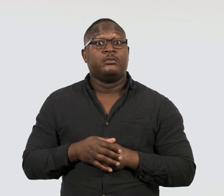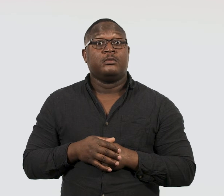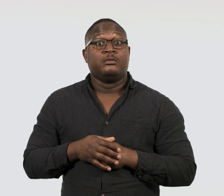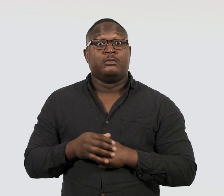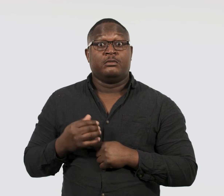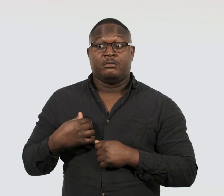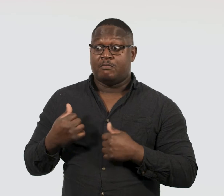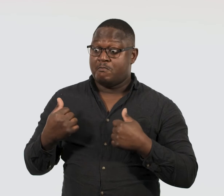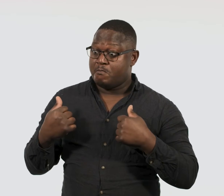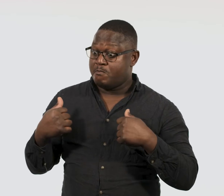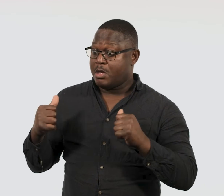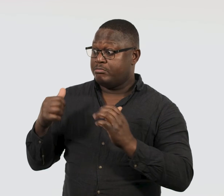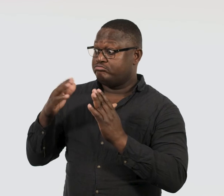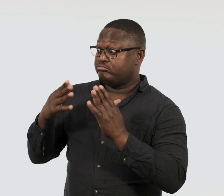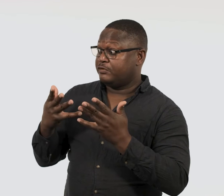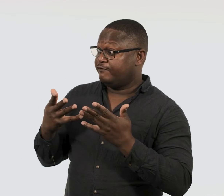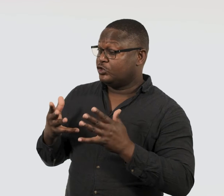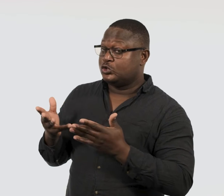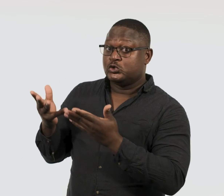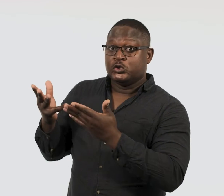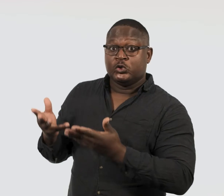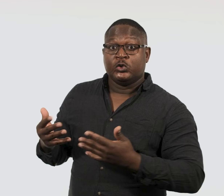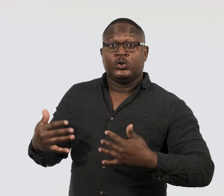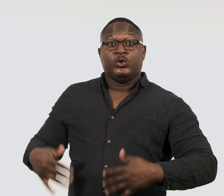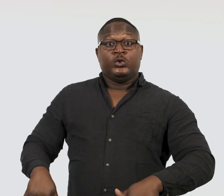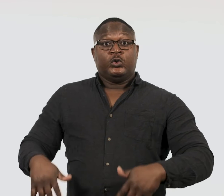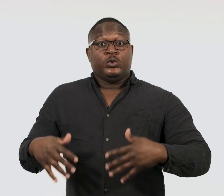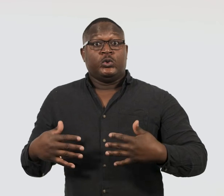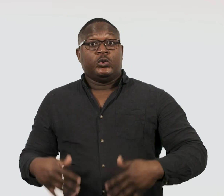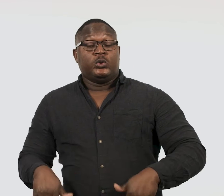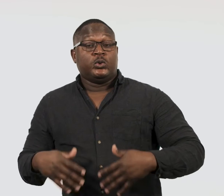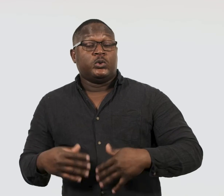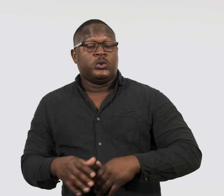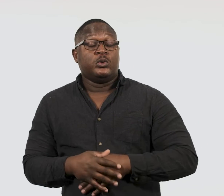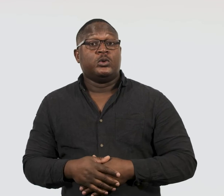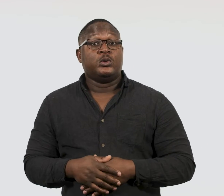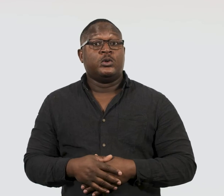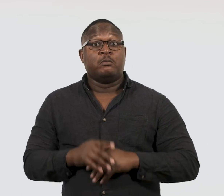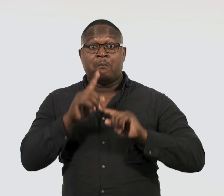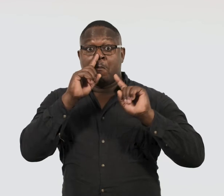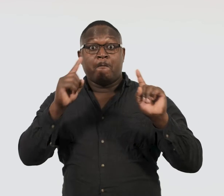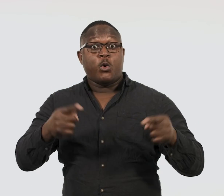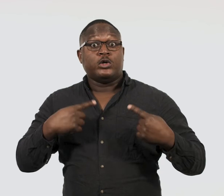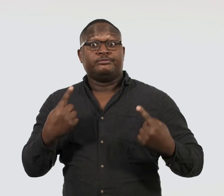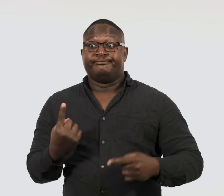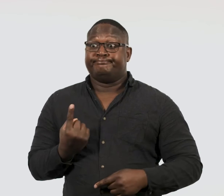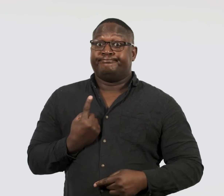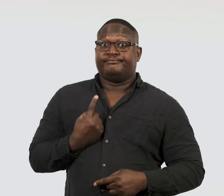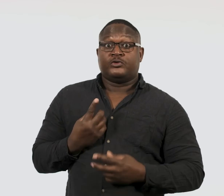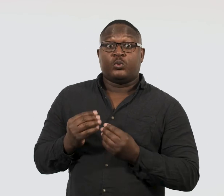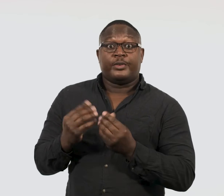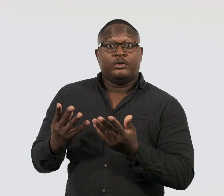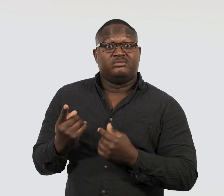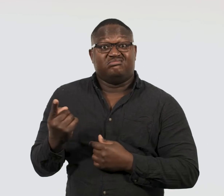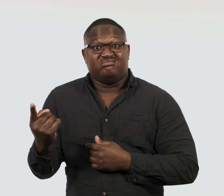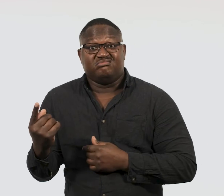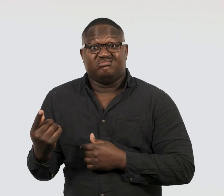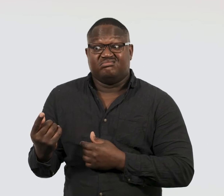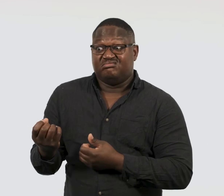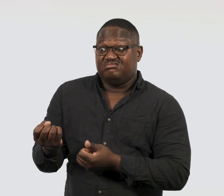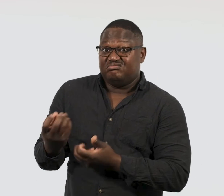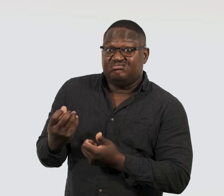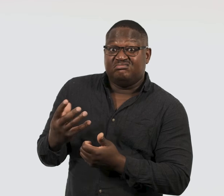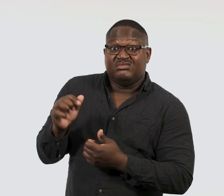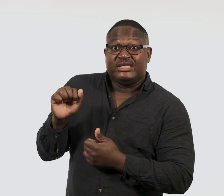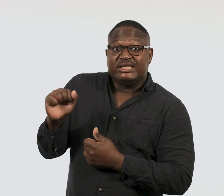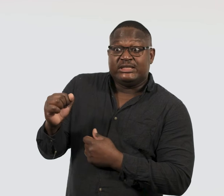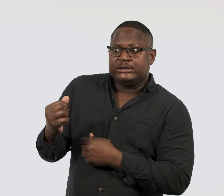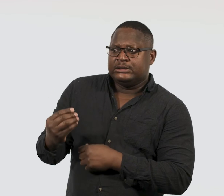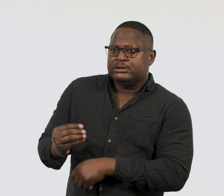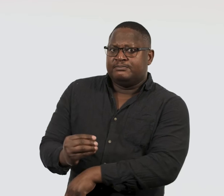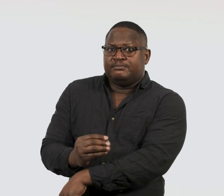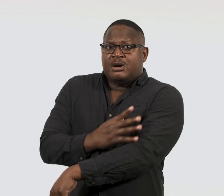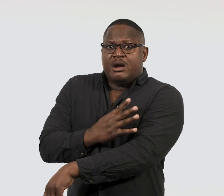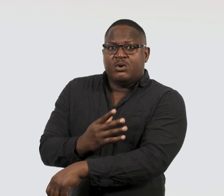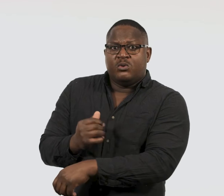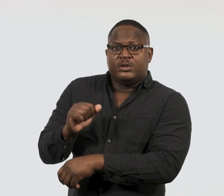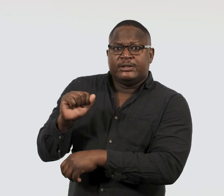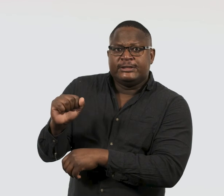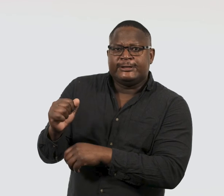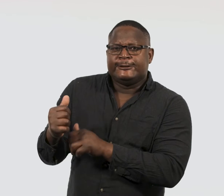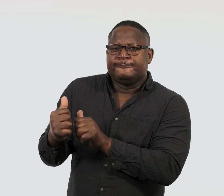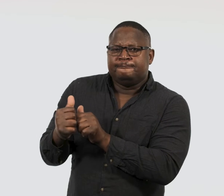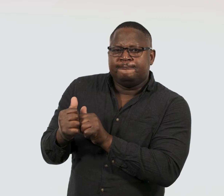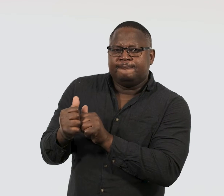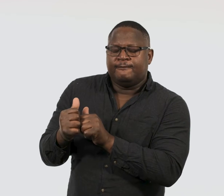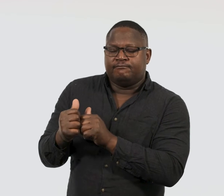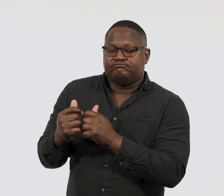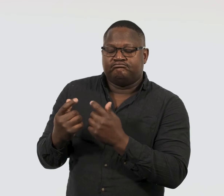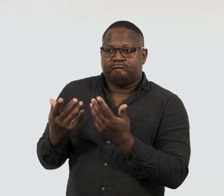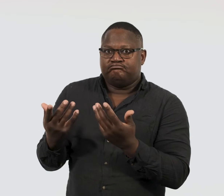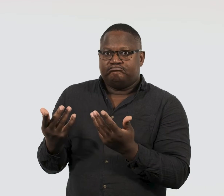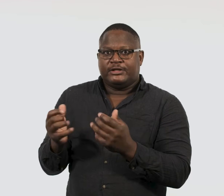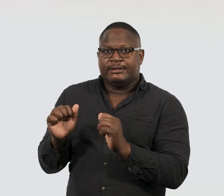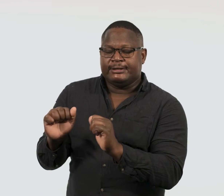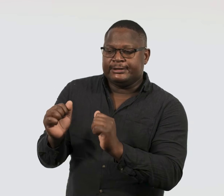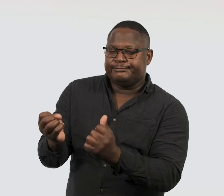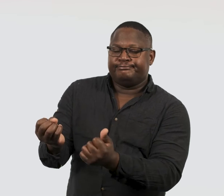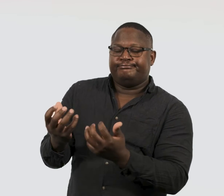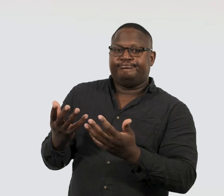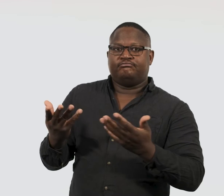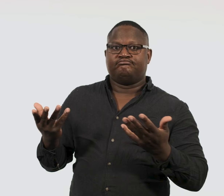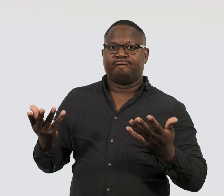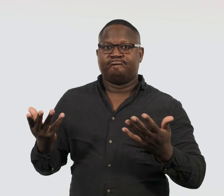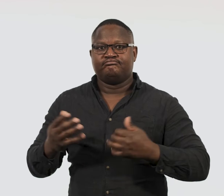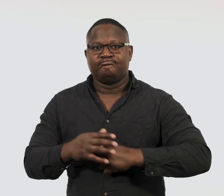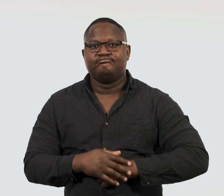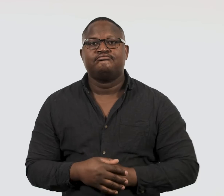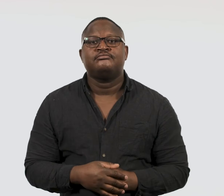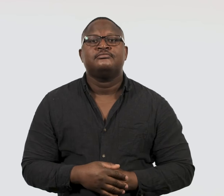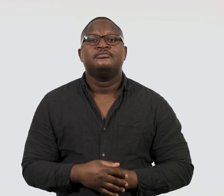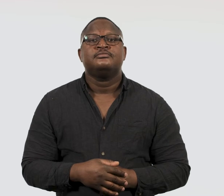'I regard this painting as a major breakthrough, which would never have been possible without the intense and magical inspiration Pierre provides.’